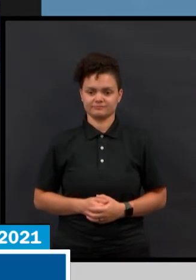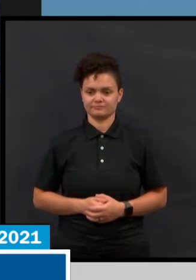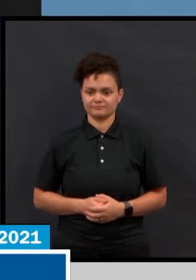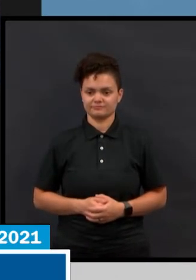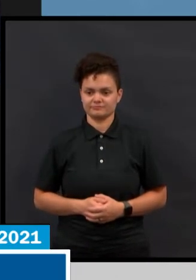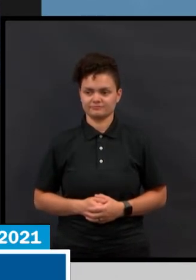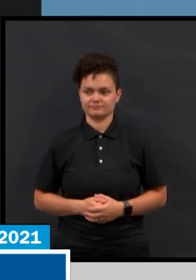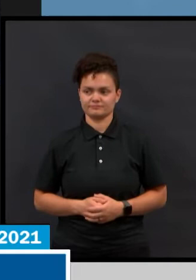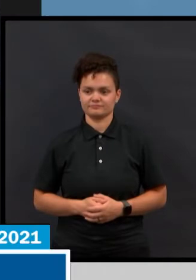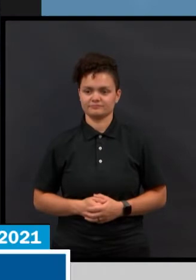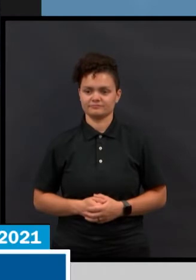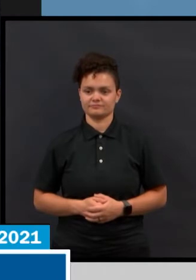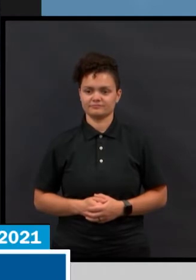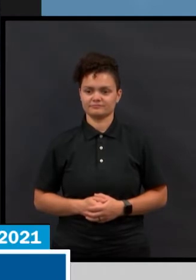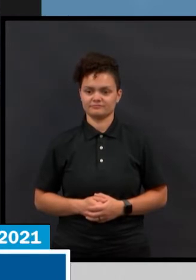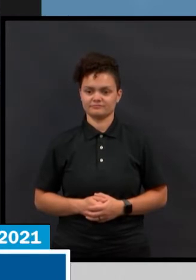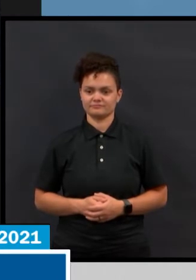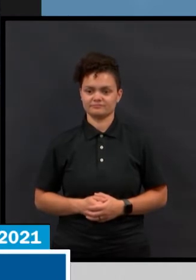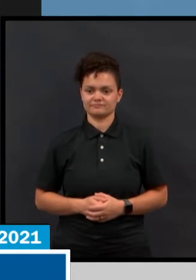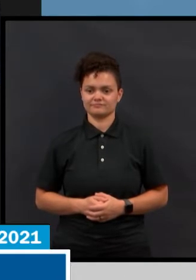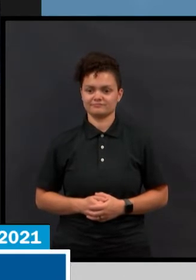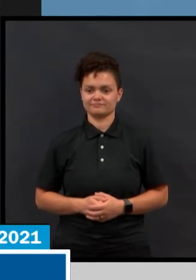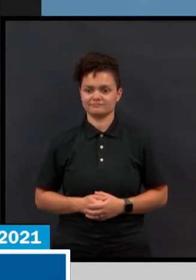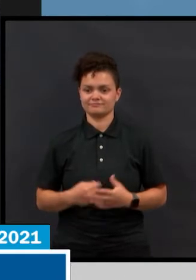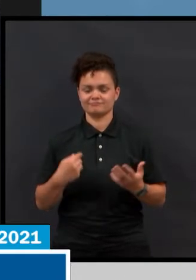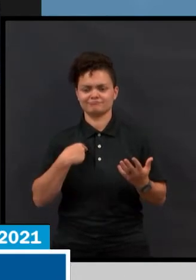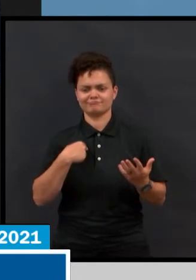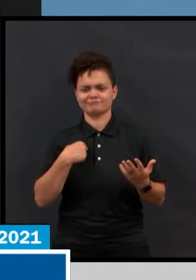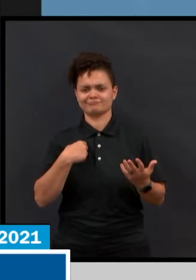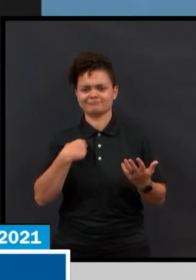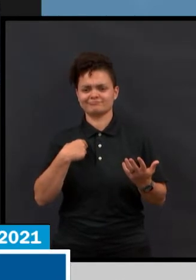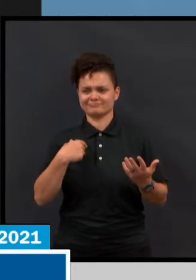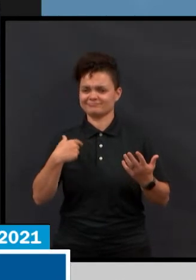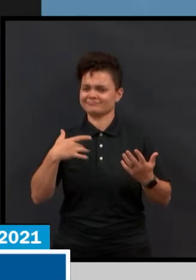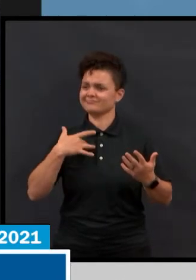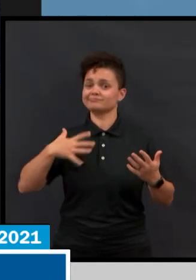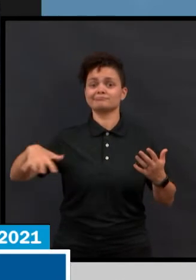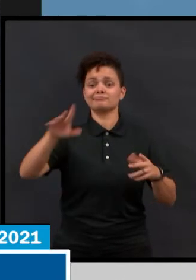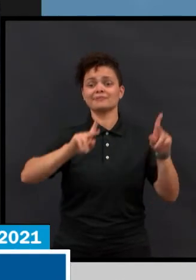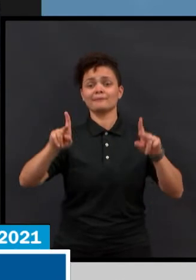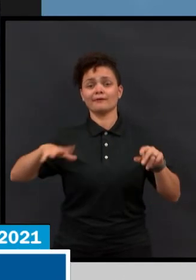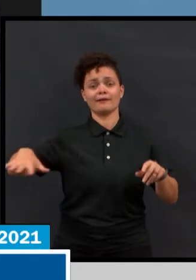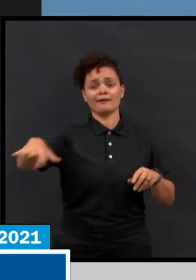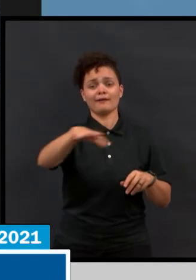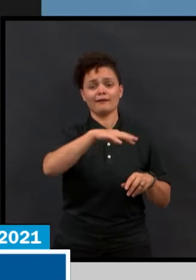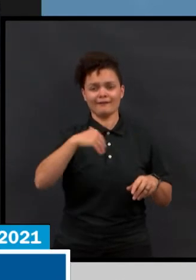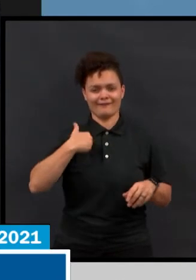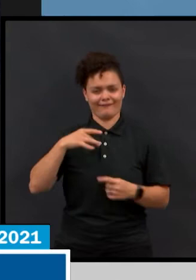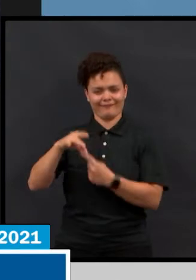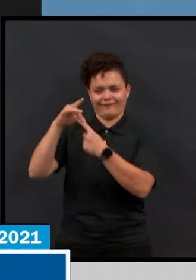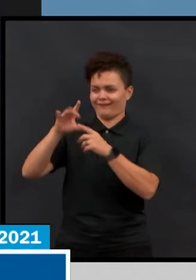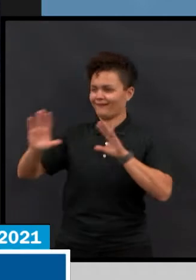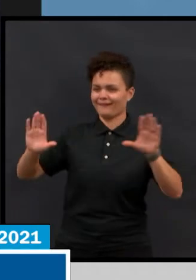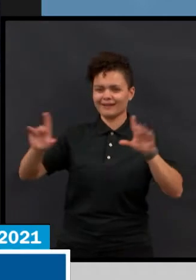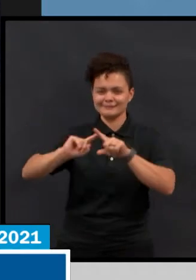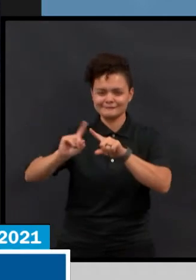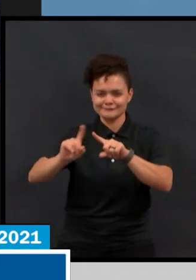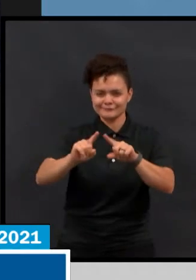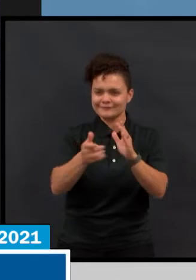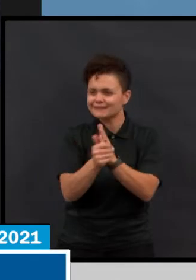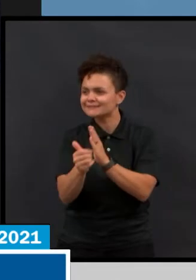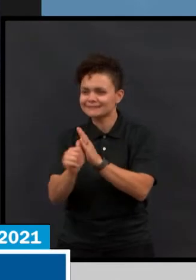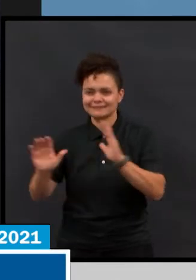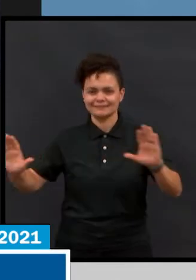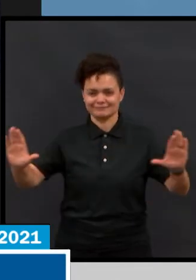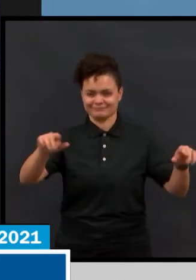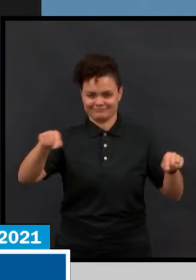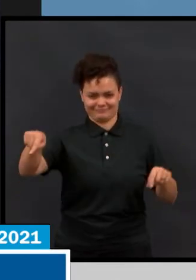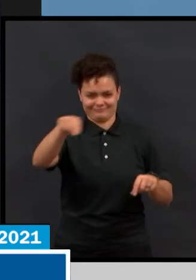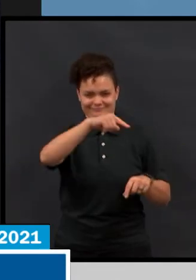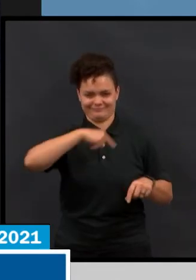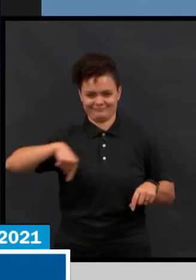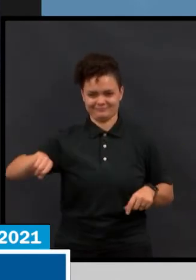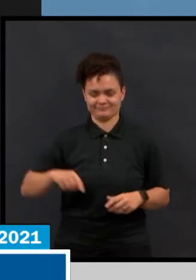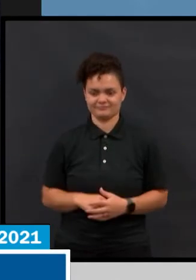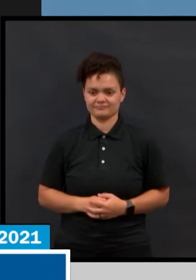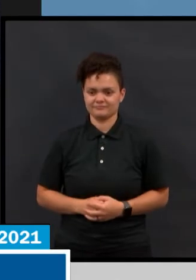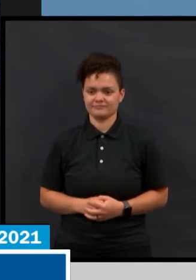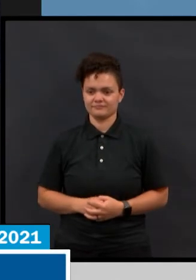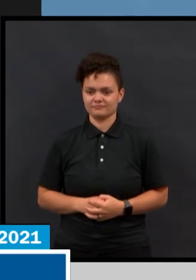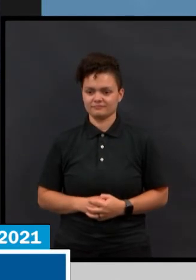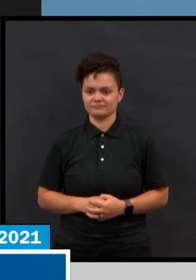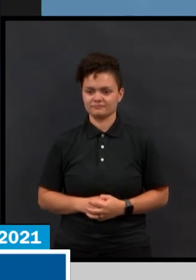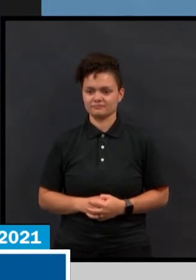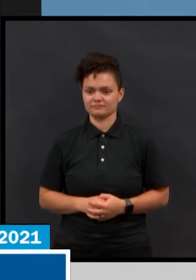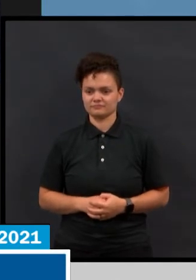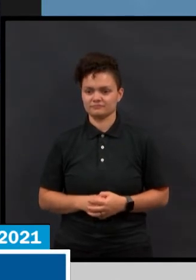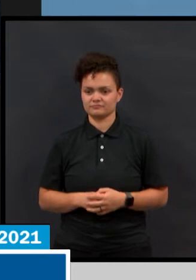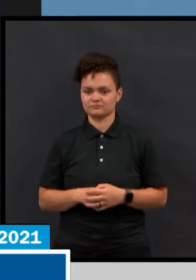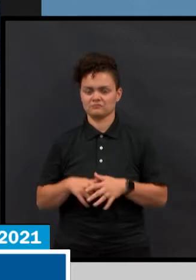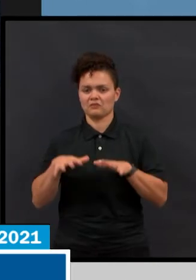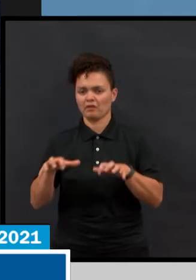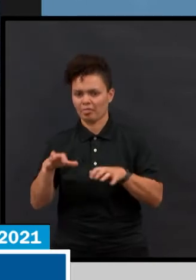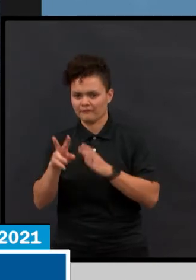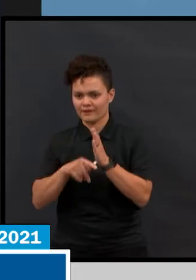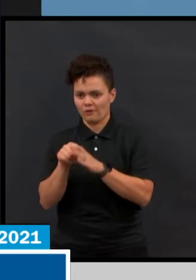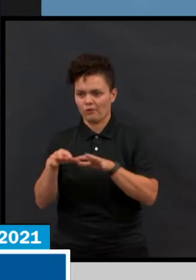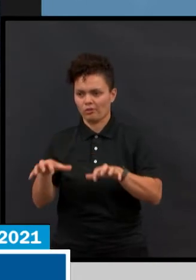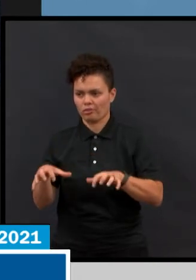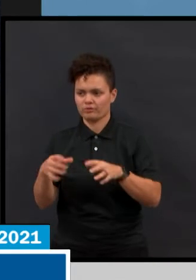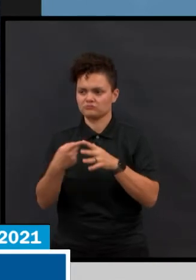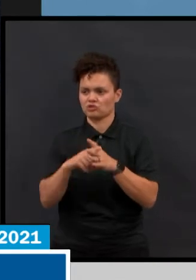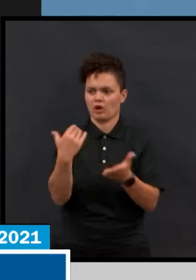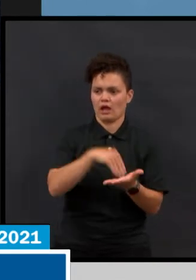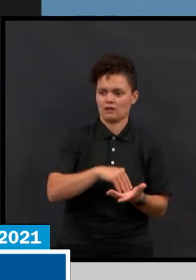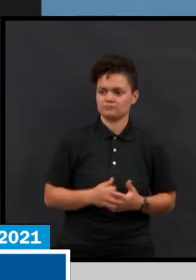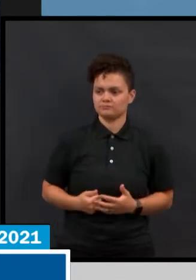well i think everybody in the neighborhood has a talent and they use those talents